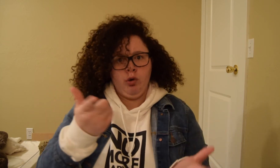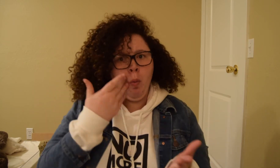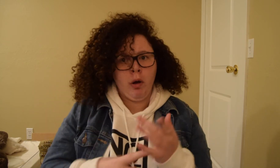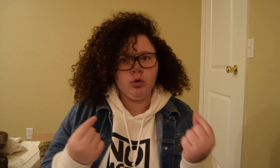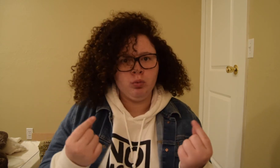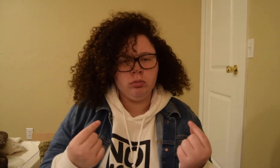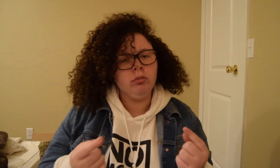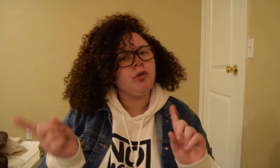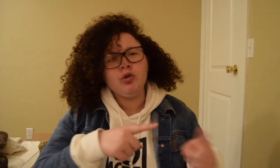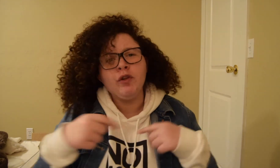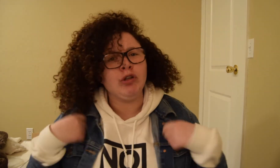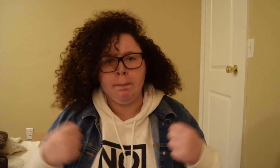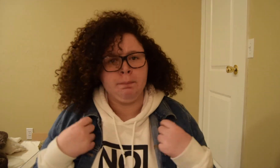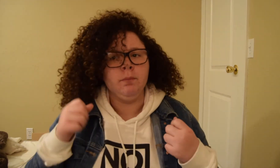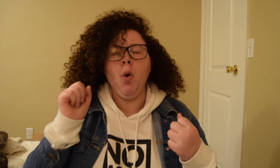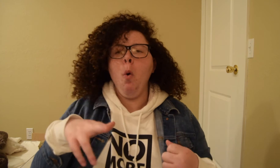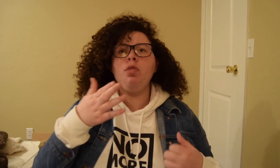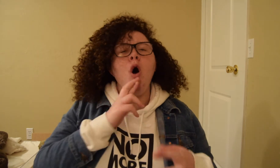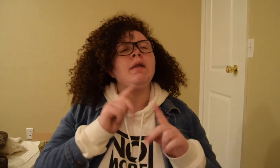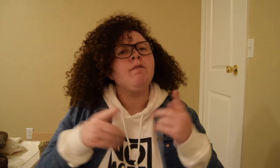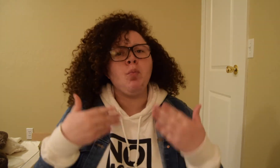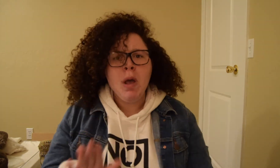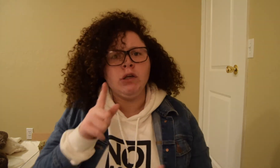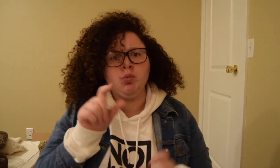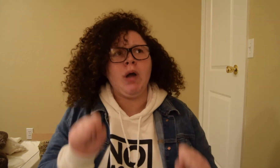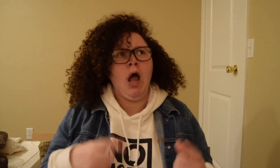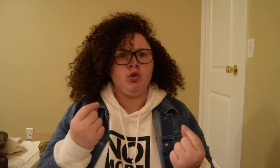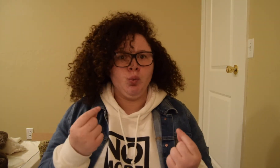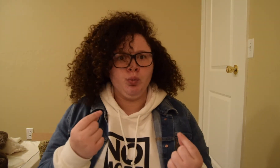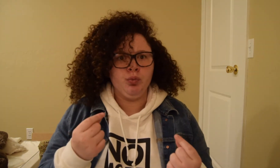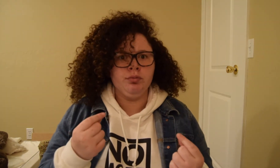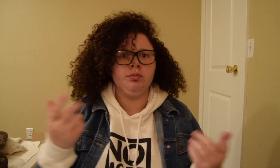You know what to do. Go to the gym or there's different ways you can do